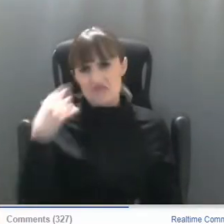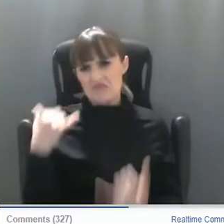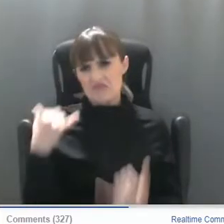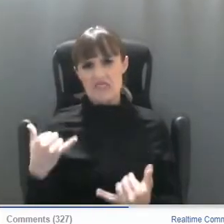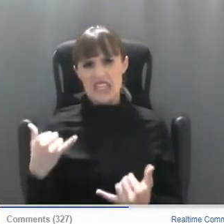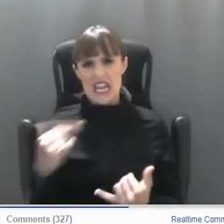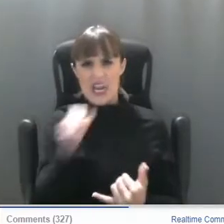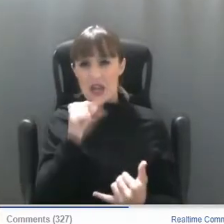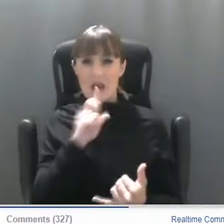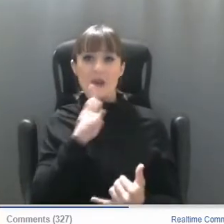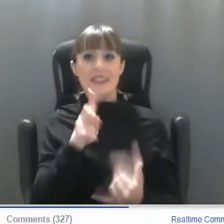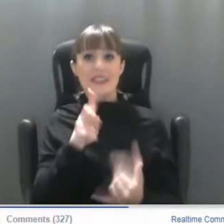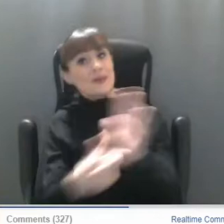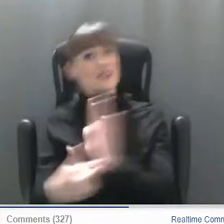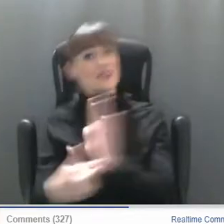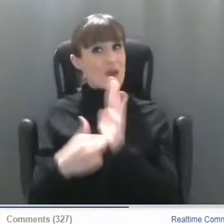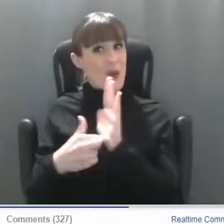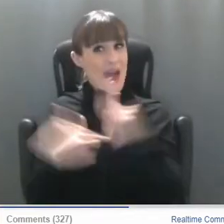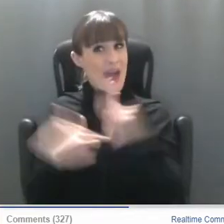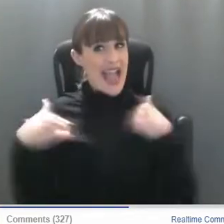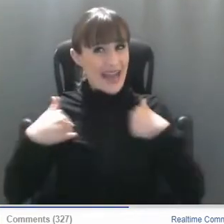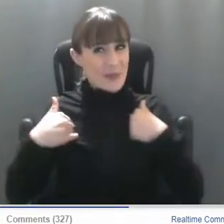always focused on in the past. We just wanted you guys to kind of get a feel